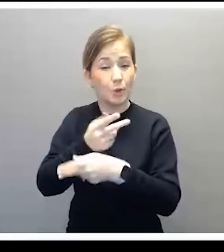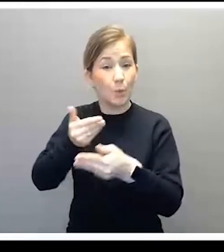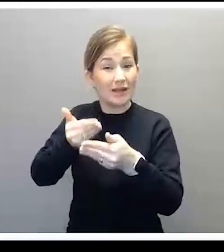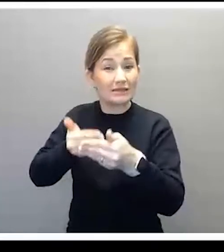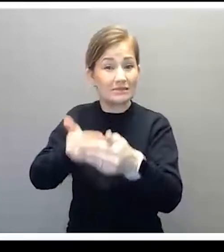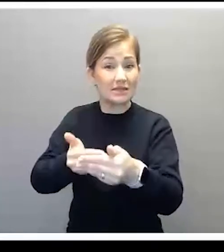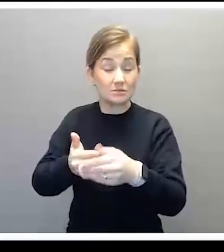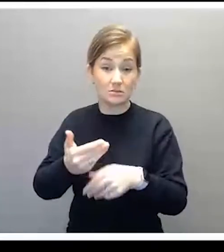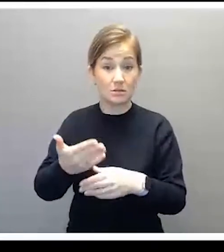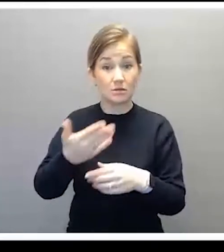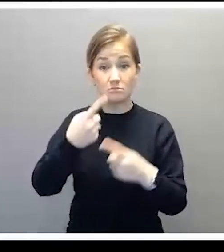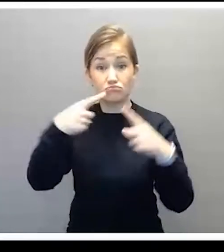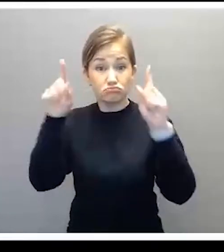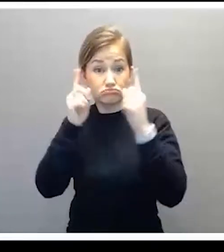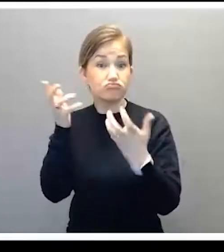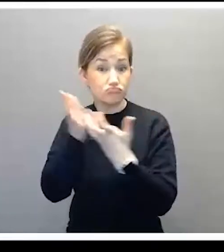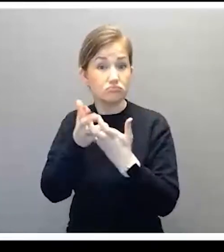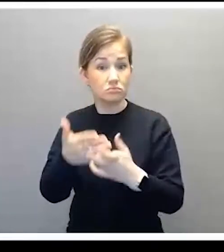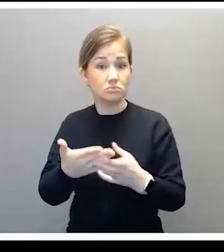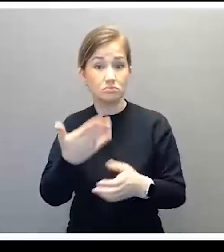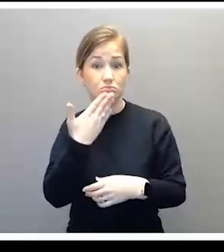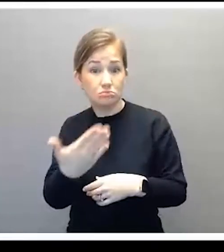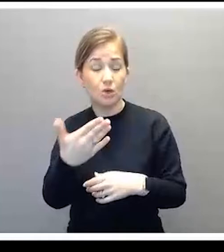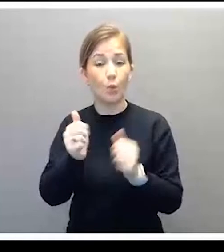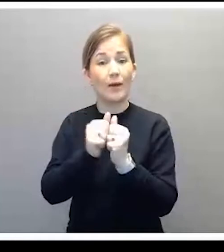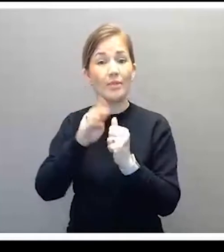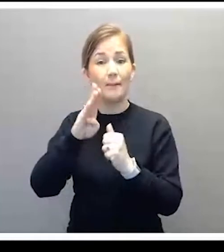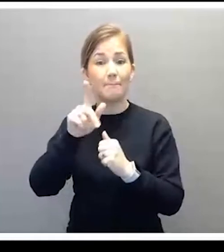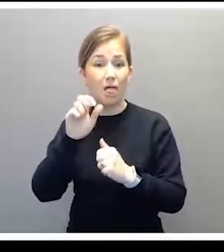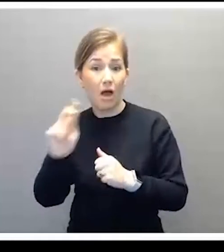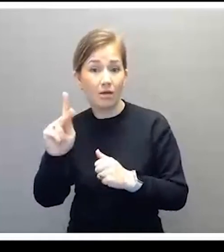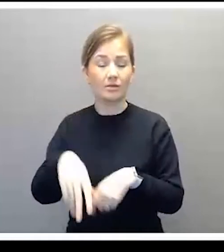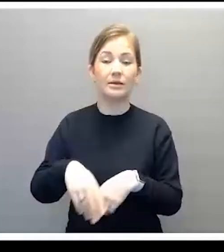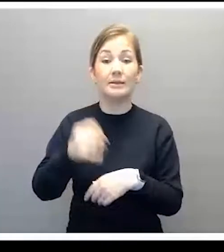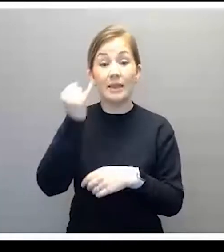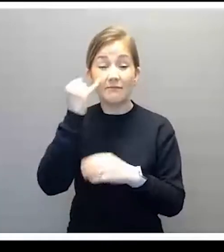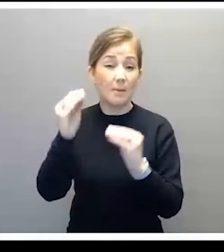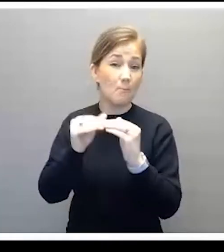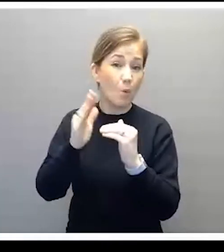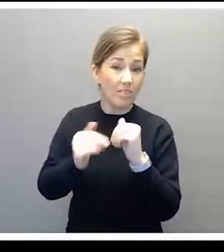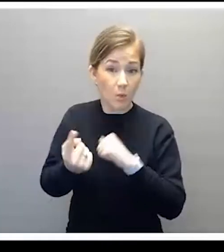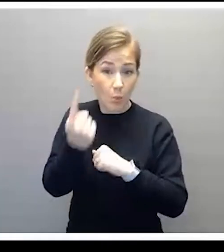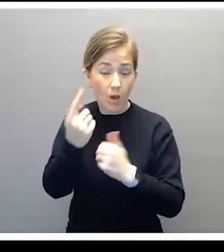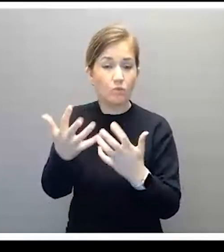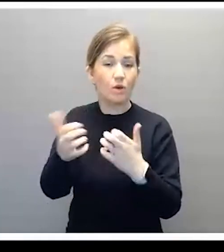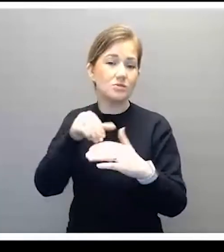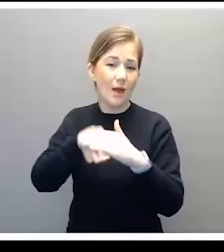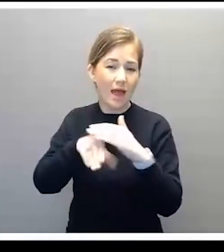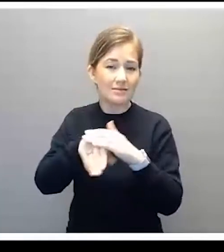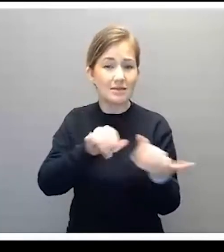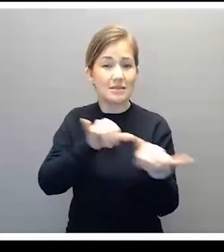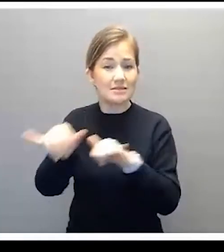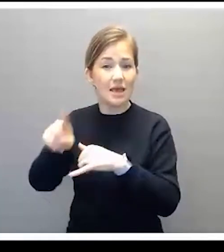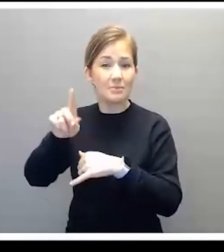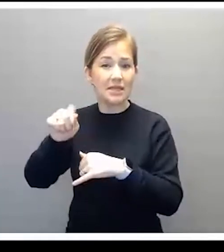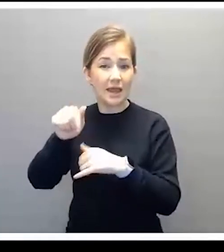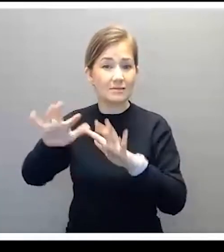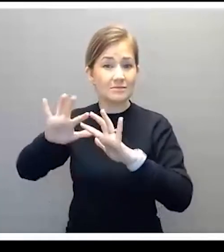it tends to work very well with Block. If you have more than one compute instance that wants to access the same dataset,